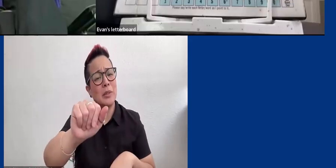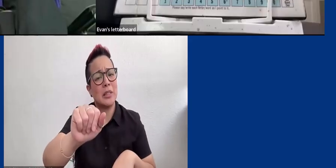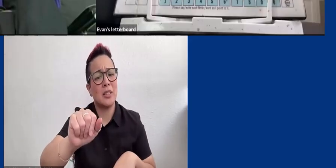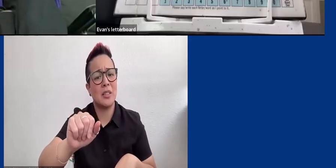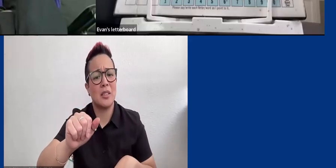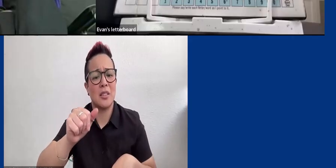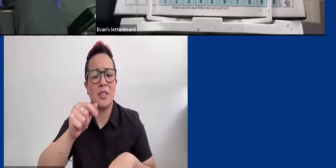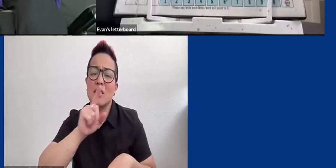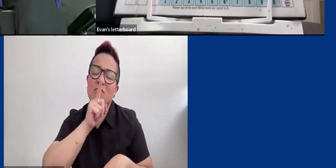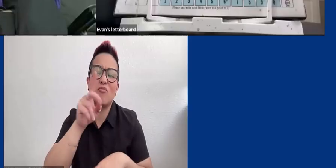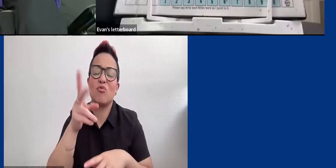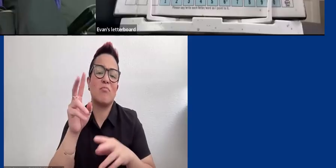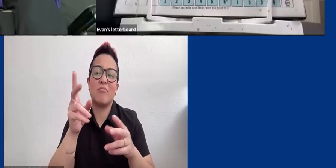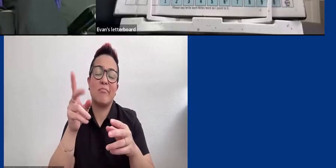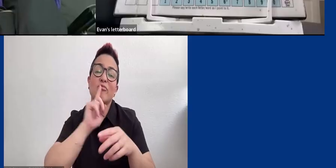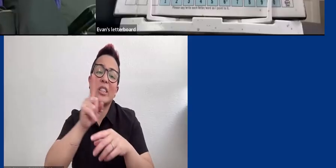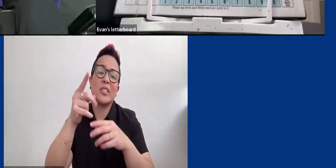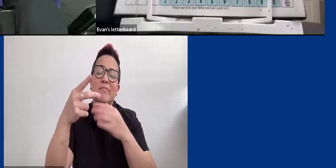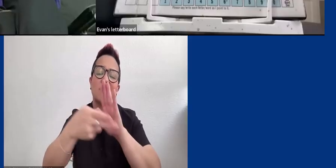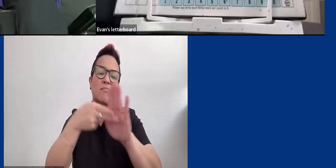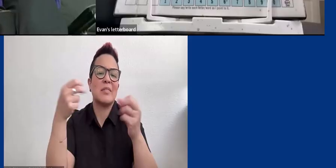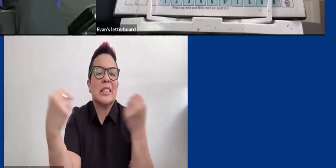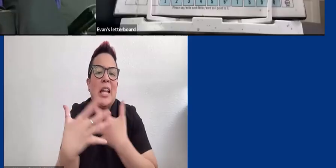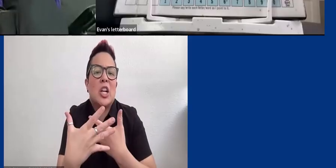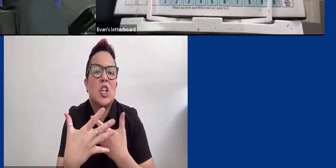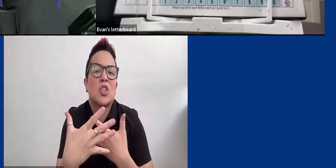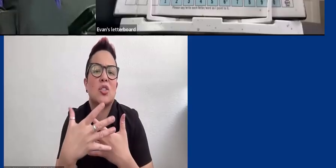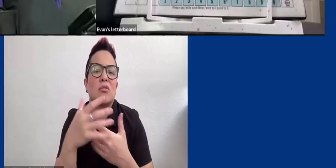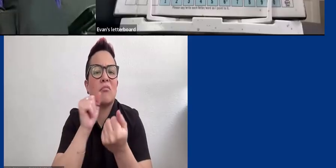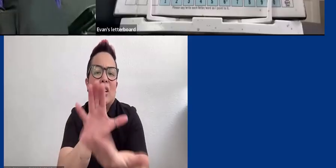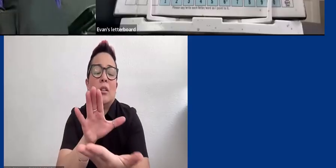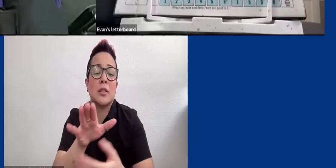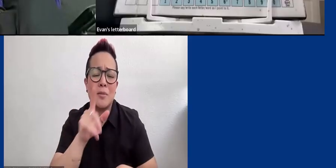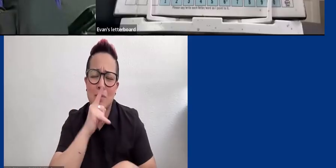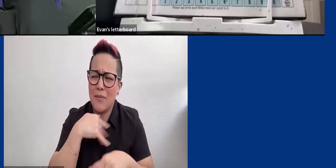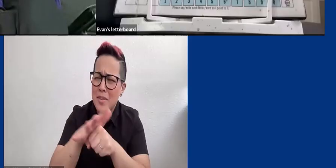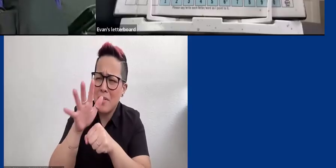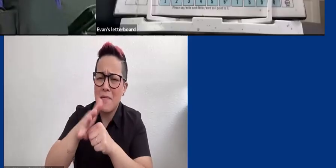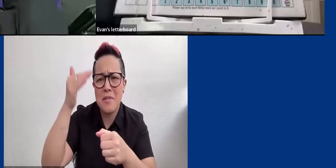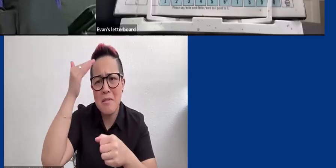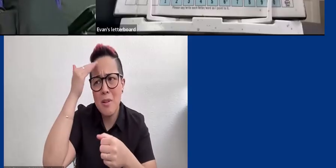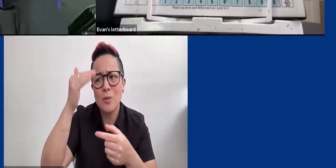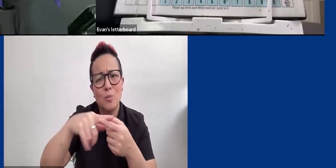tactics. There is just enough knowledge provided to know when something really bad is happening to